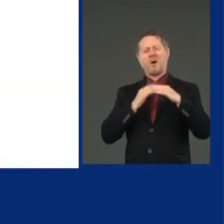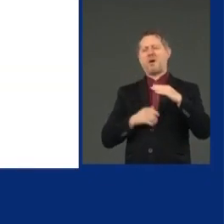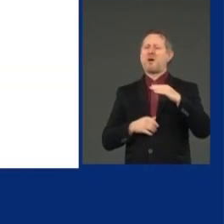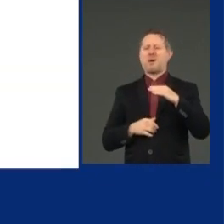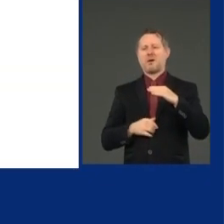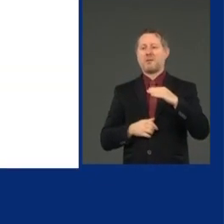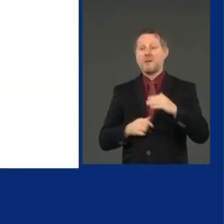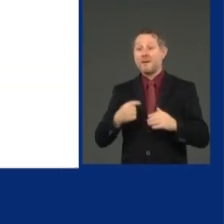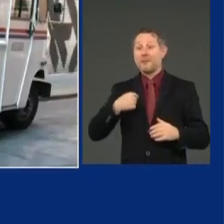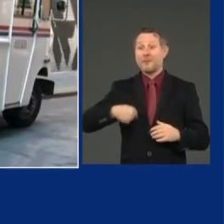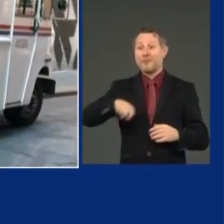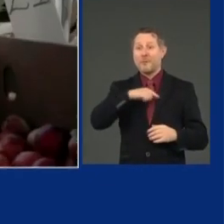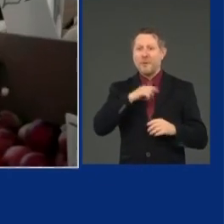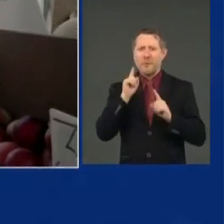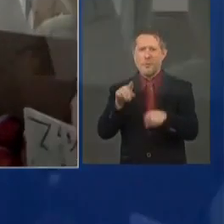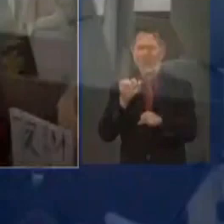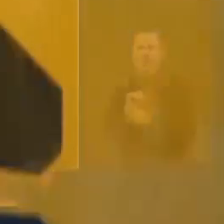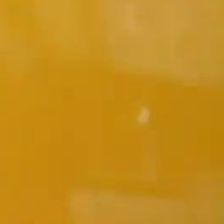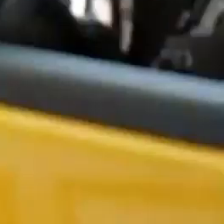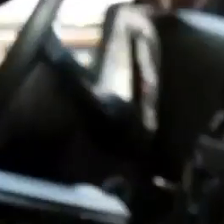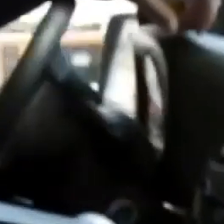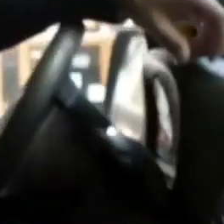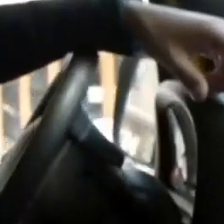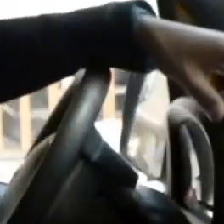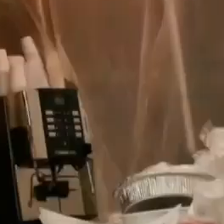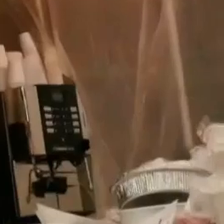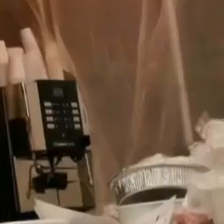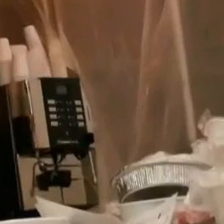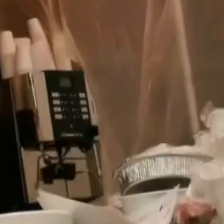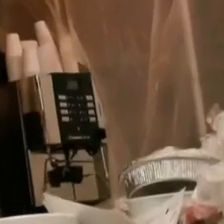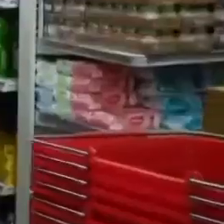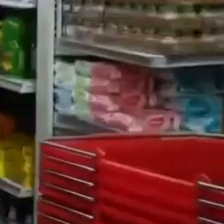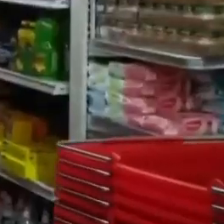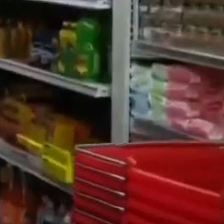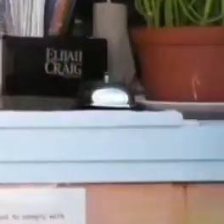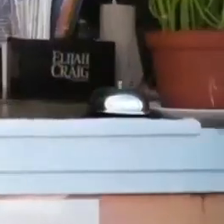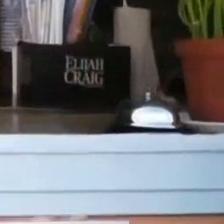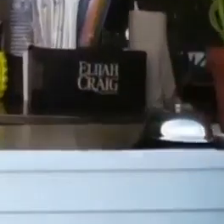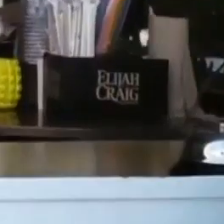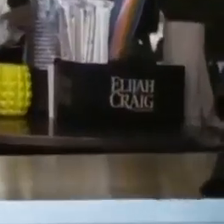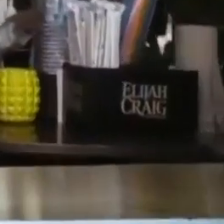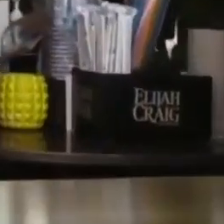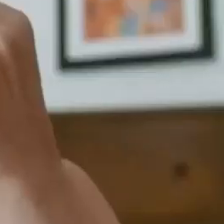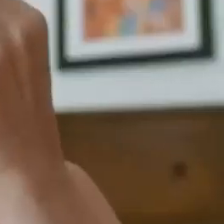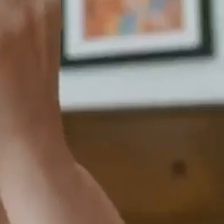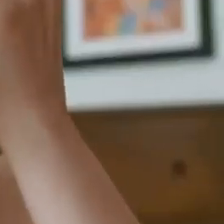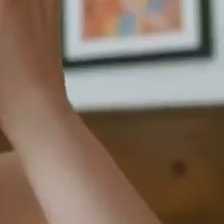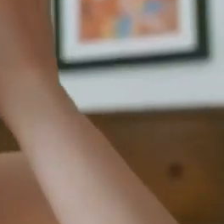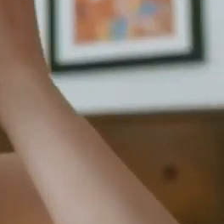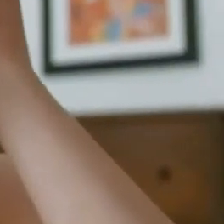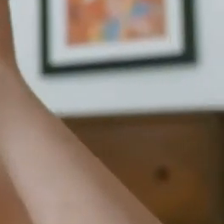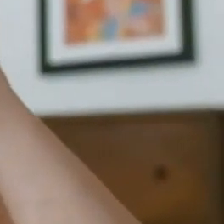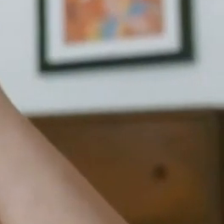I LOVE NEW YORK. WE LOVE NEW YORK. WHILE WE'RE STUCK INSIDE OUR HOME.